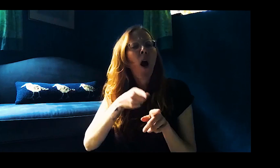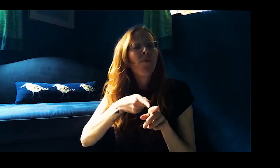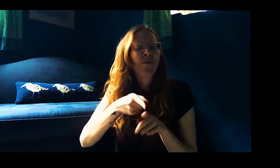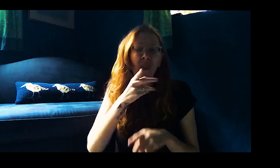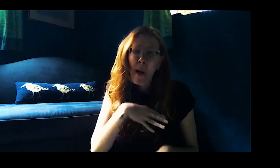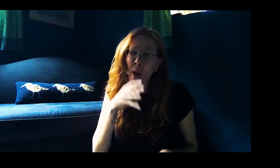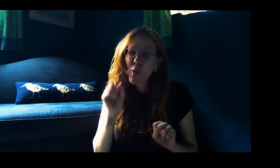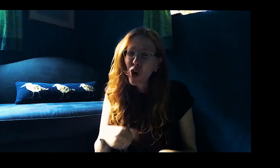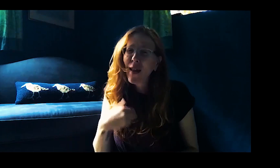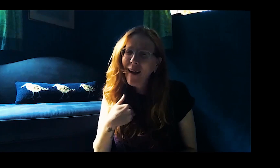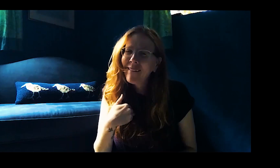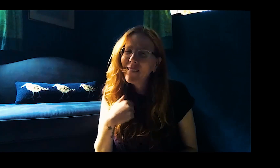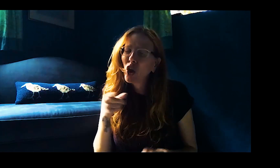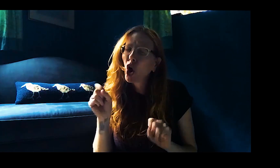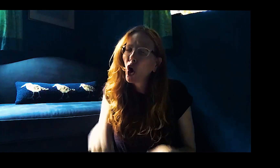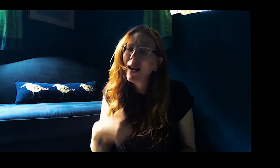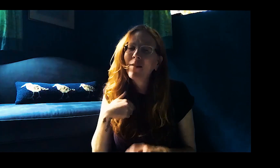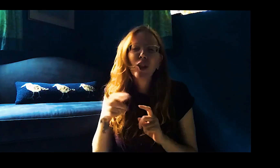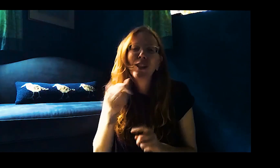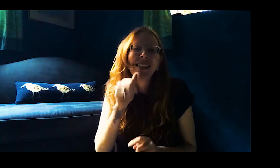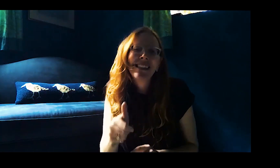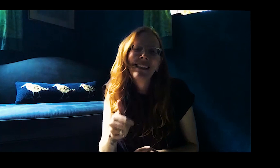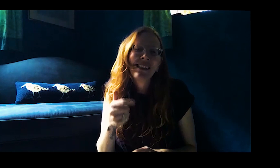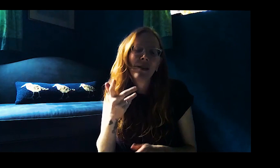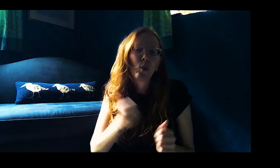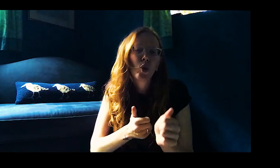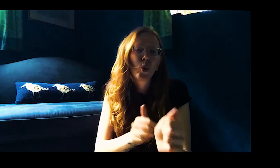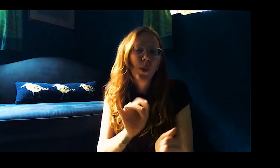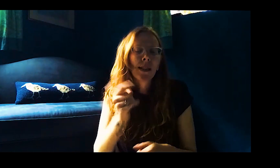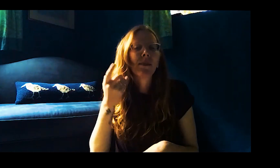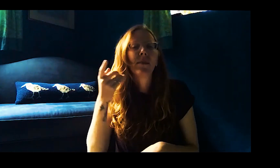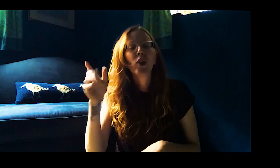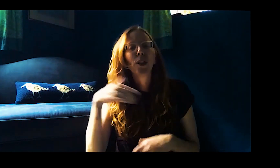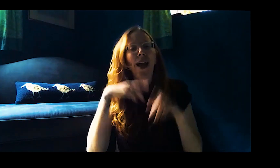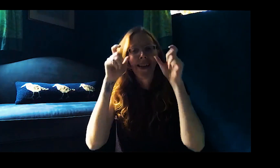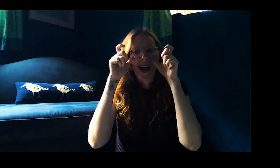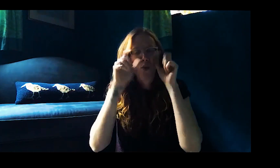I mean, it's not as her career - she could have been - she's just never pursued it, but